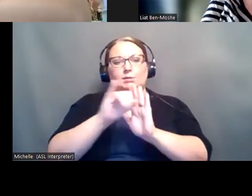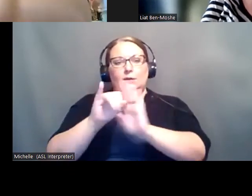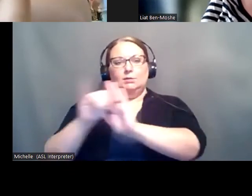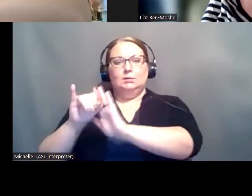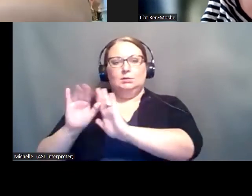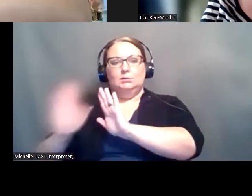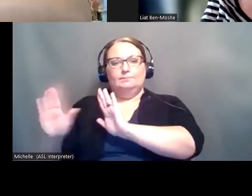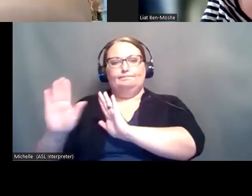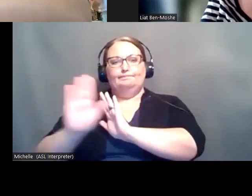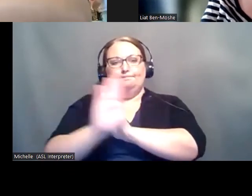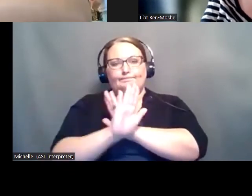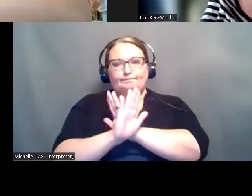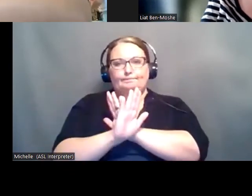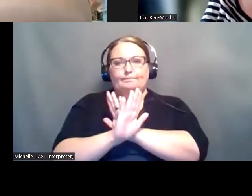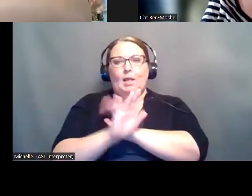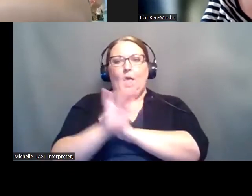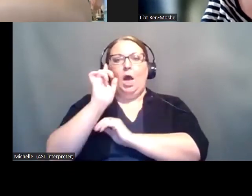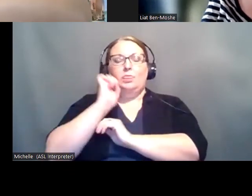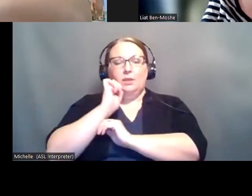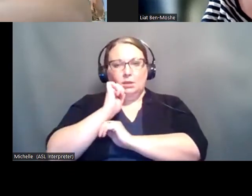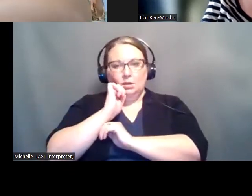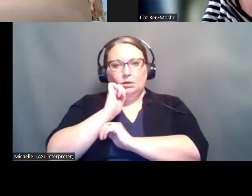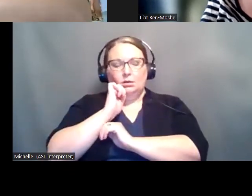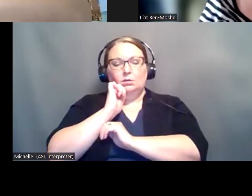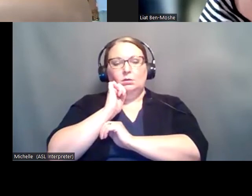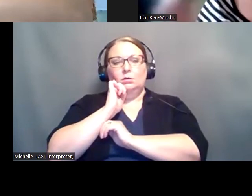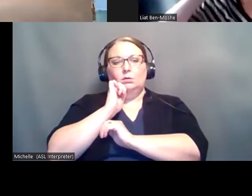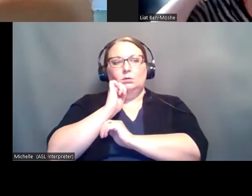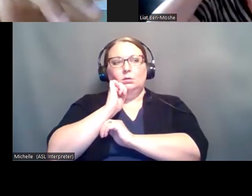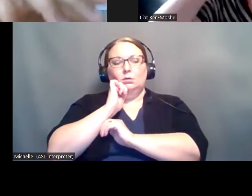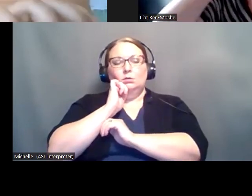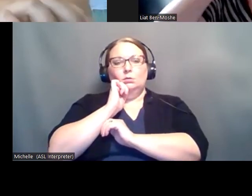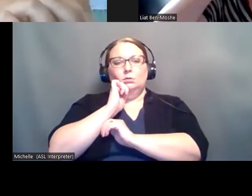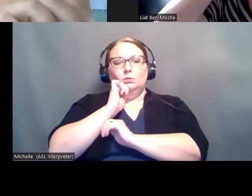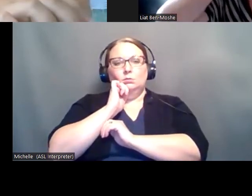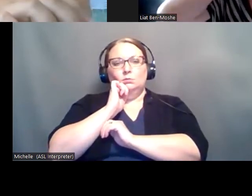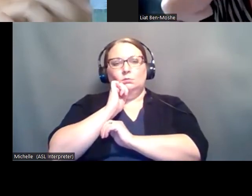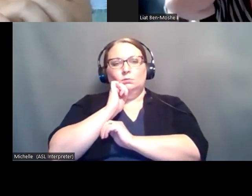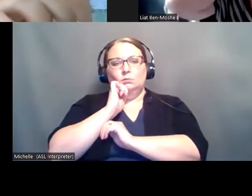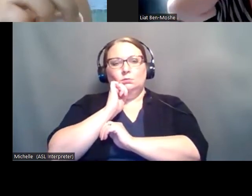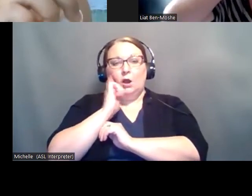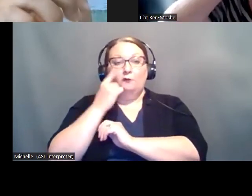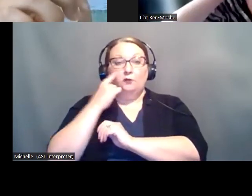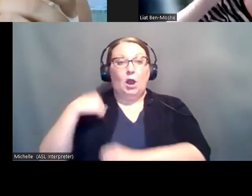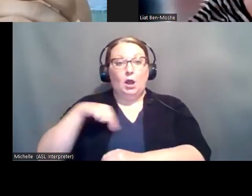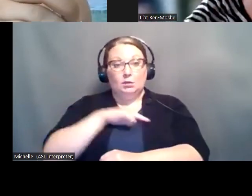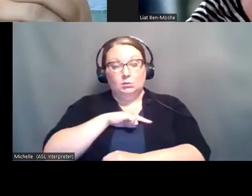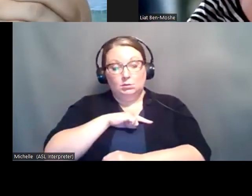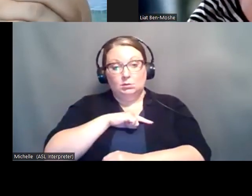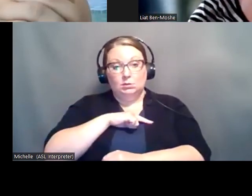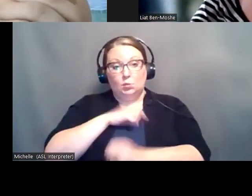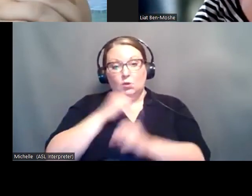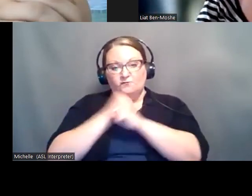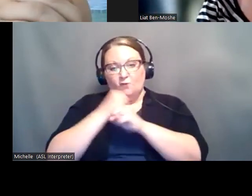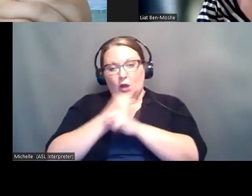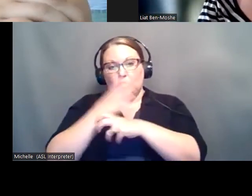And so I think that for us when we kind of fought for the DCC,